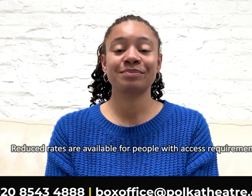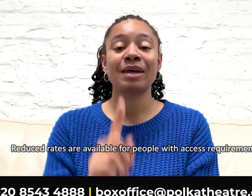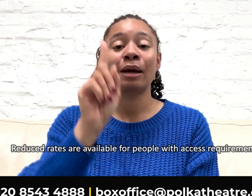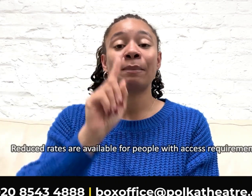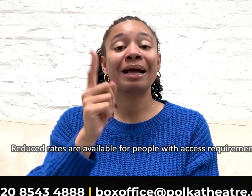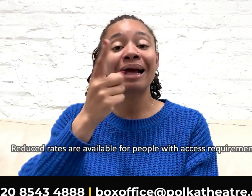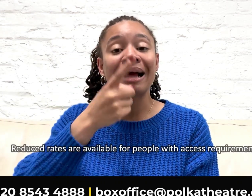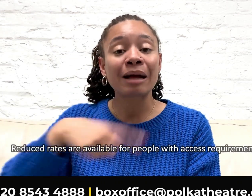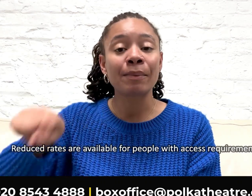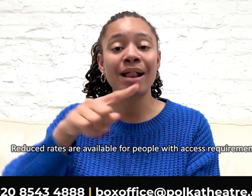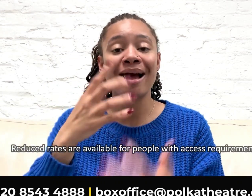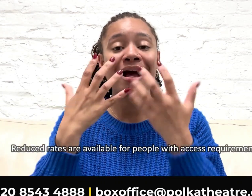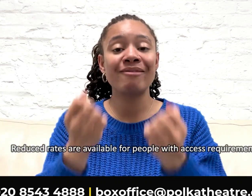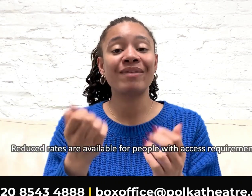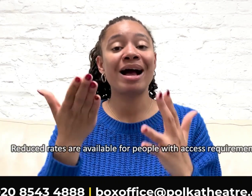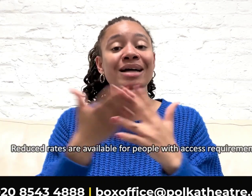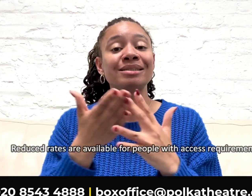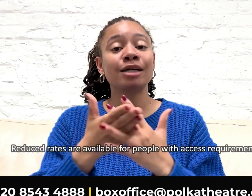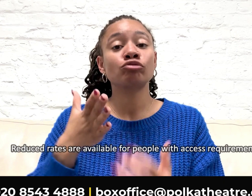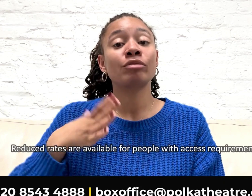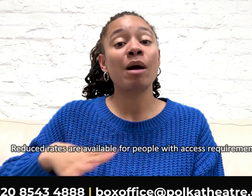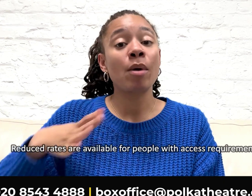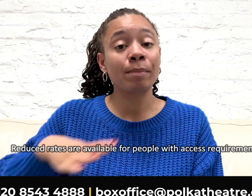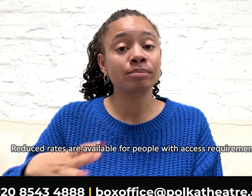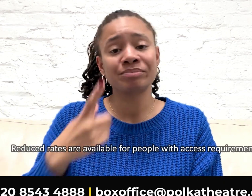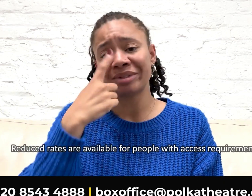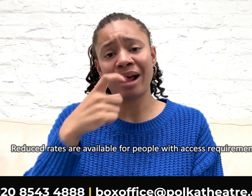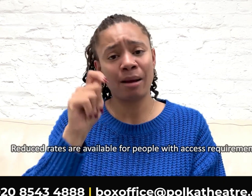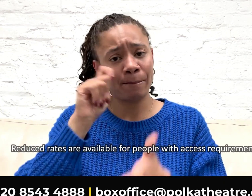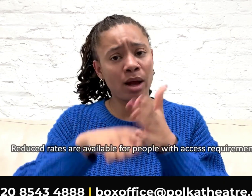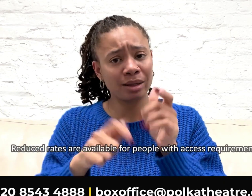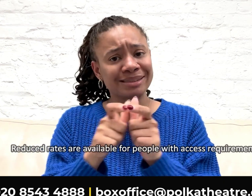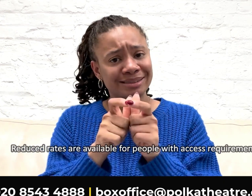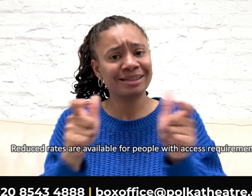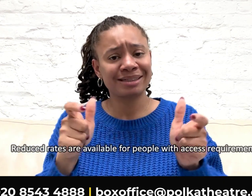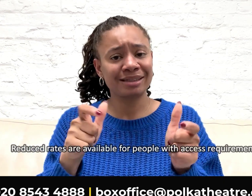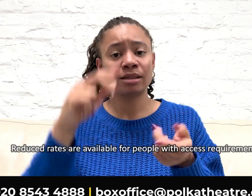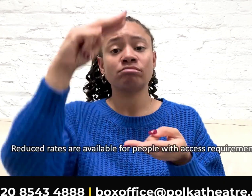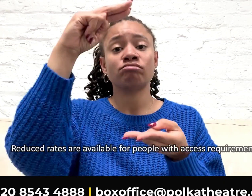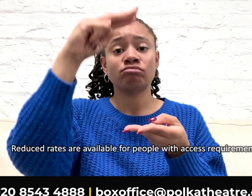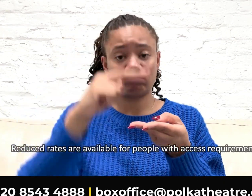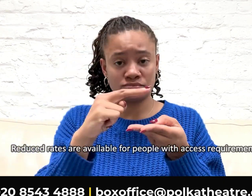Reduced rates are available for people with access requirements